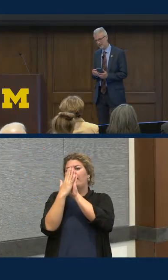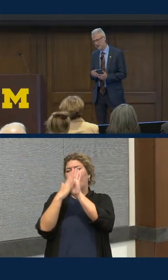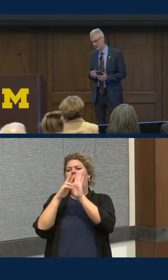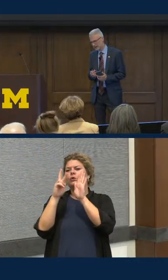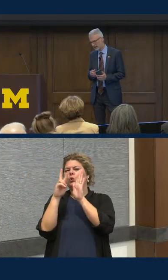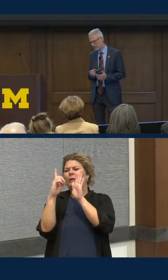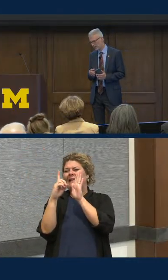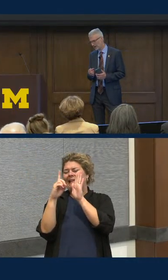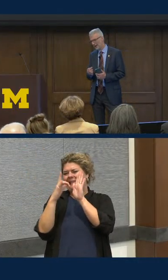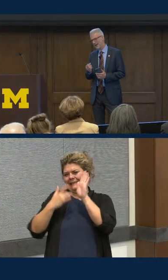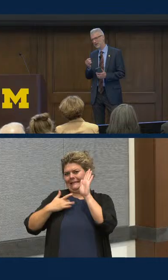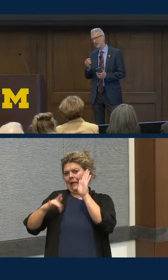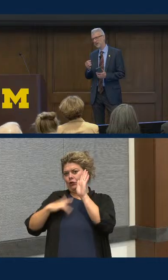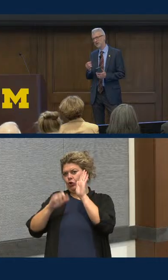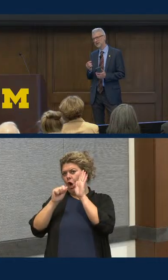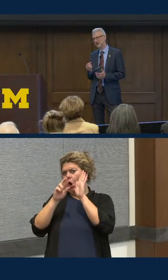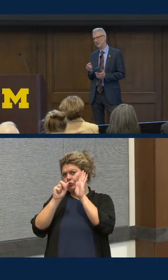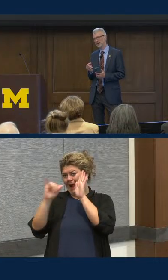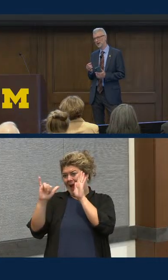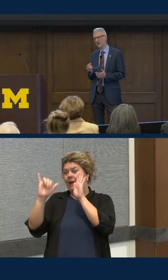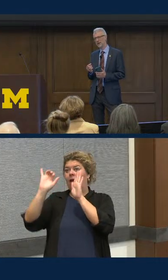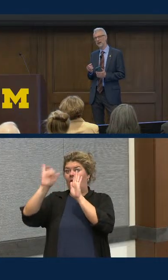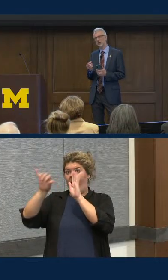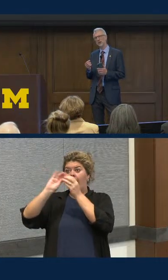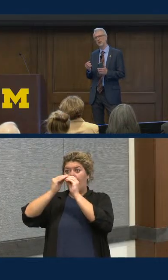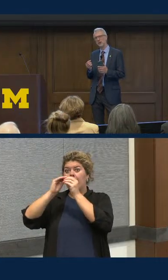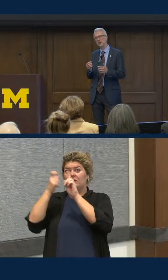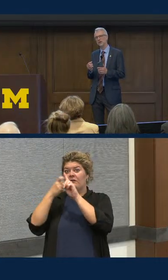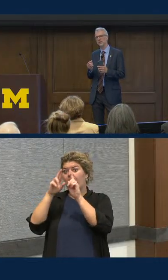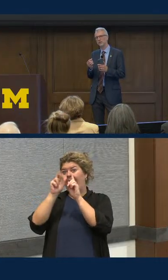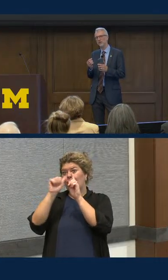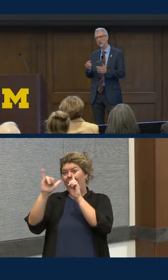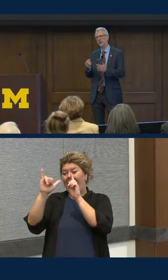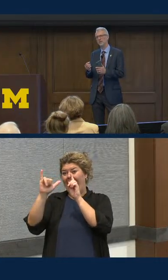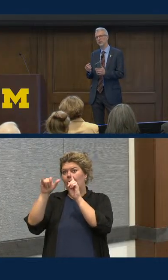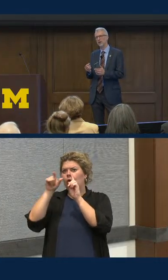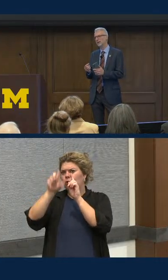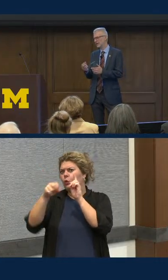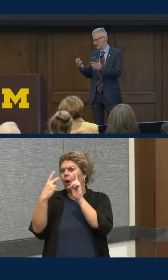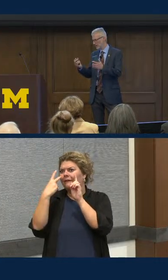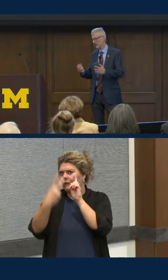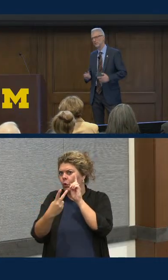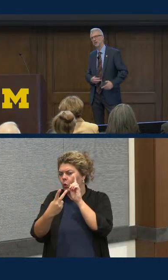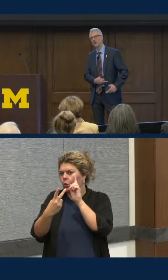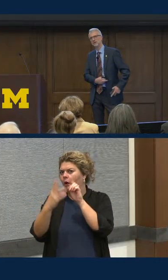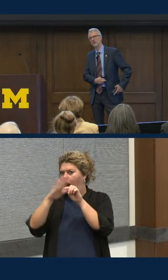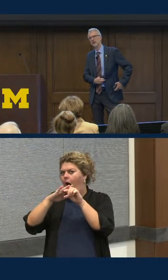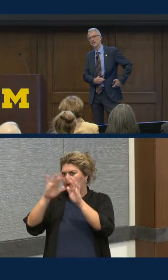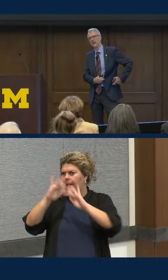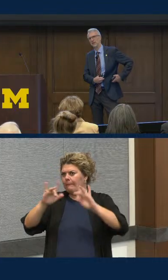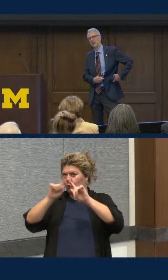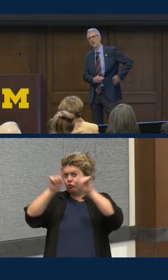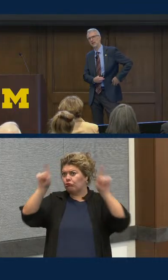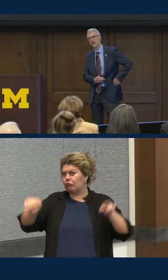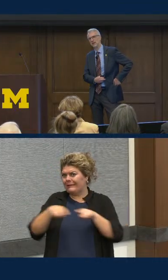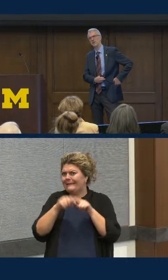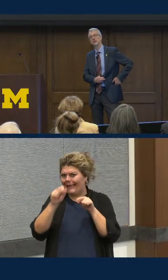the numbers that come out of that Ray you could view them directly on a computer screen